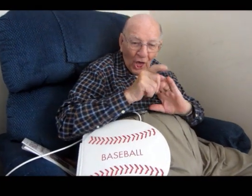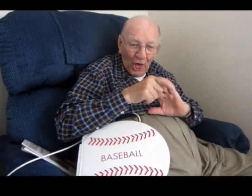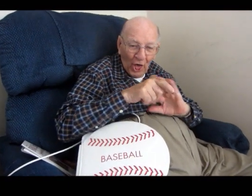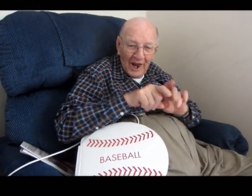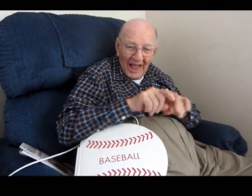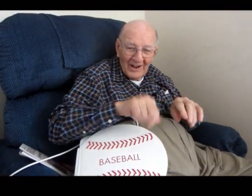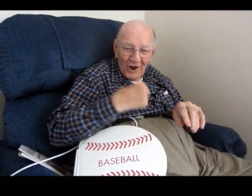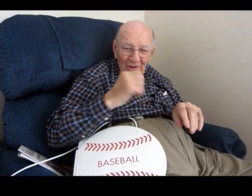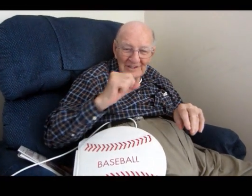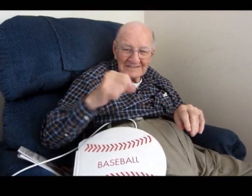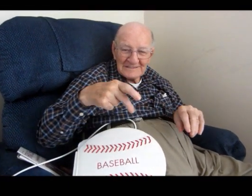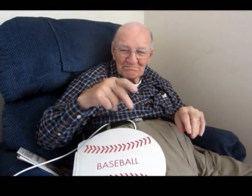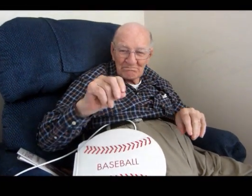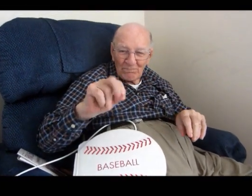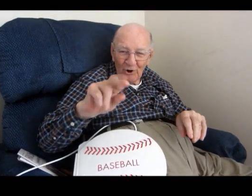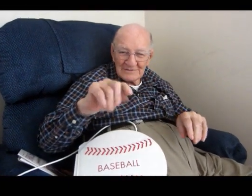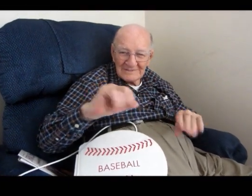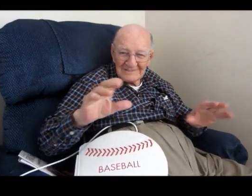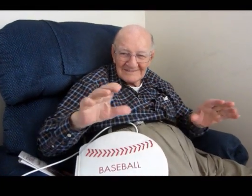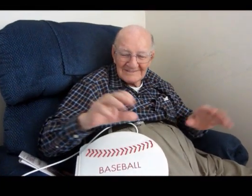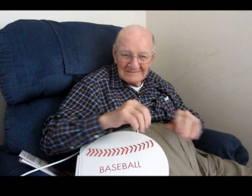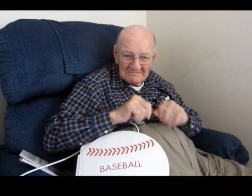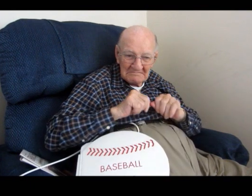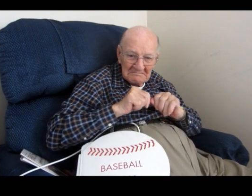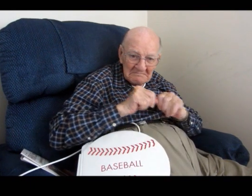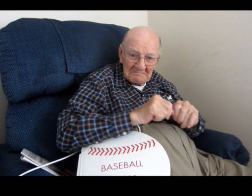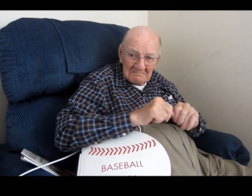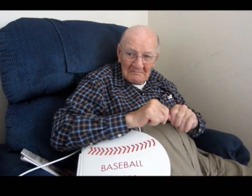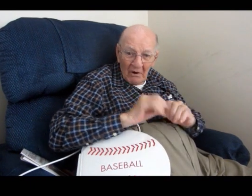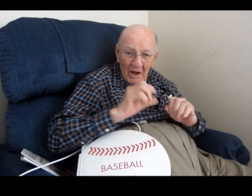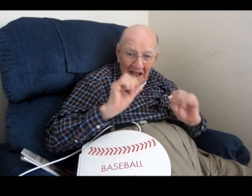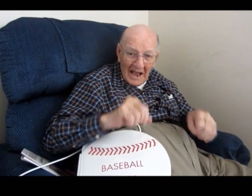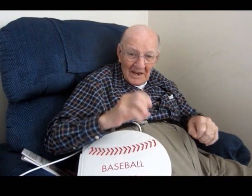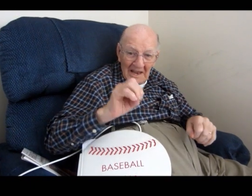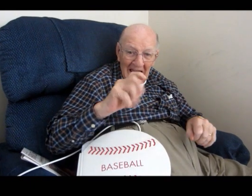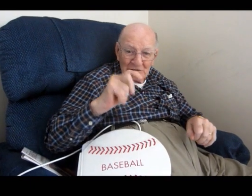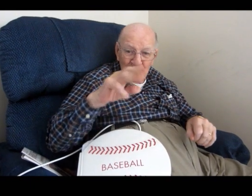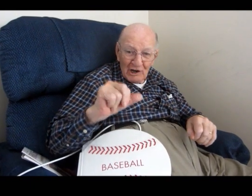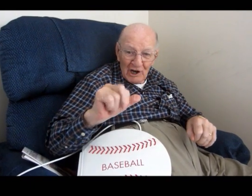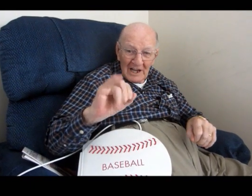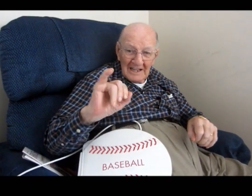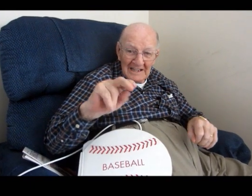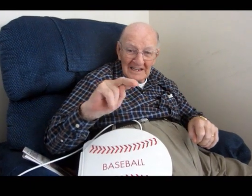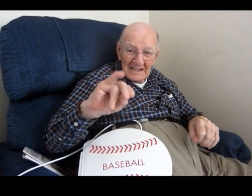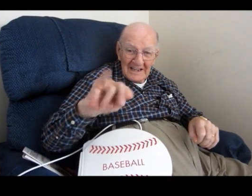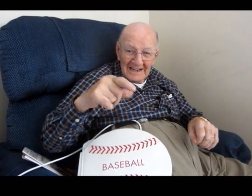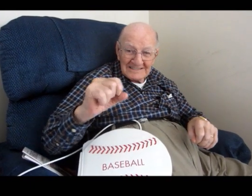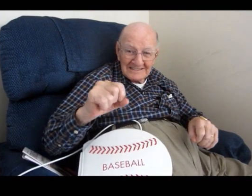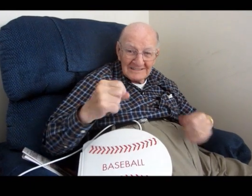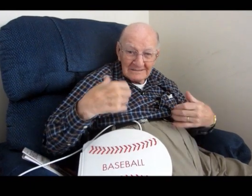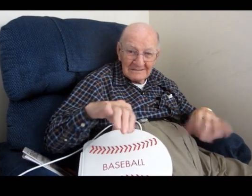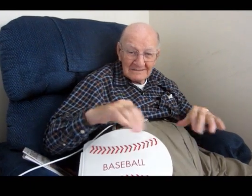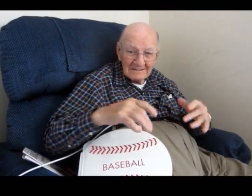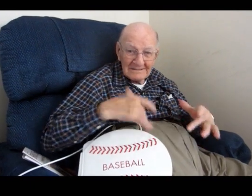ticking away like in other sports. It can keep going - You can go extra innings if needed